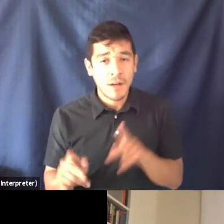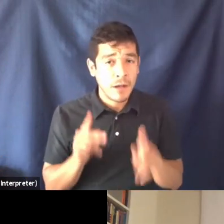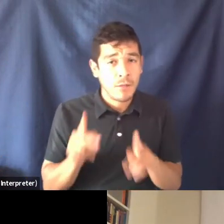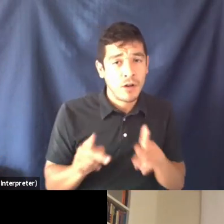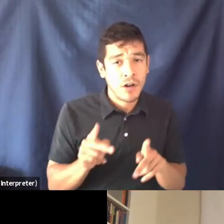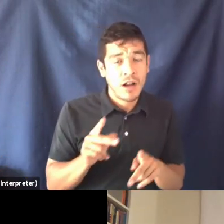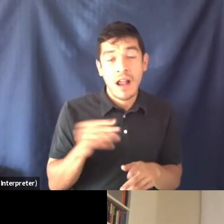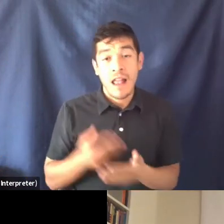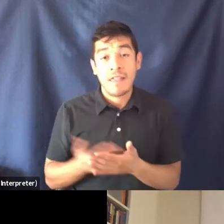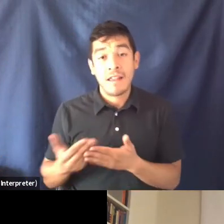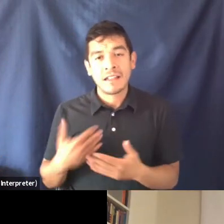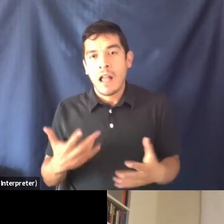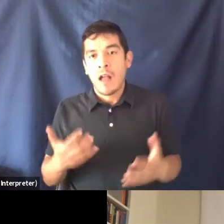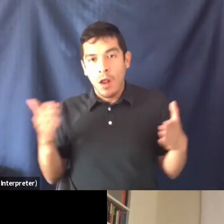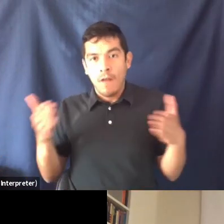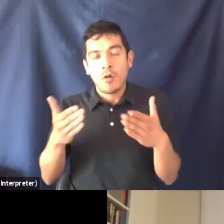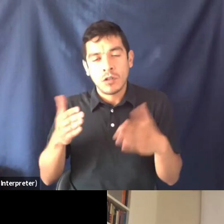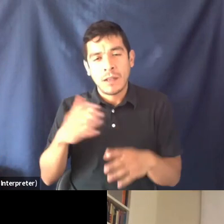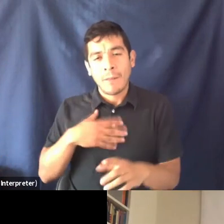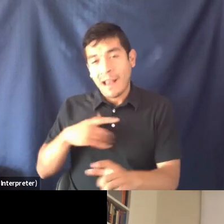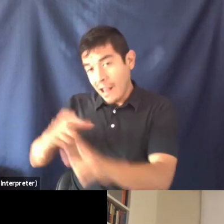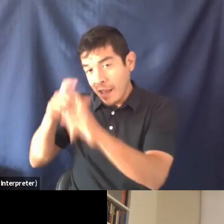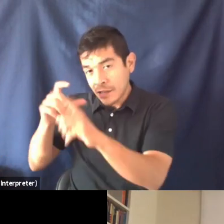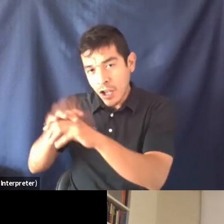that I want to focus my lens on and empower through the lens.